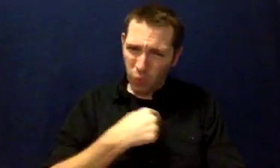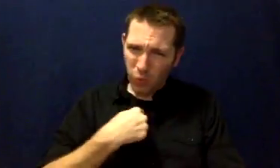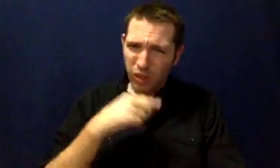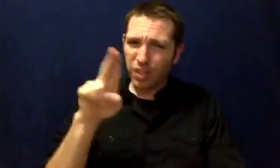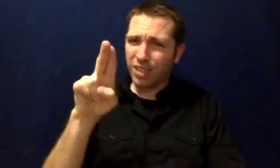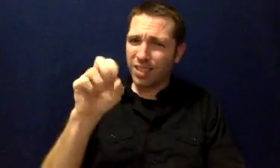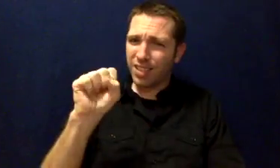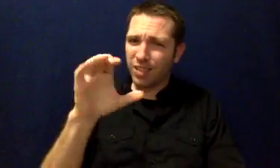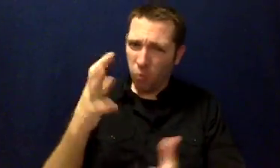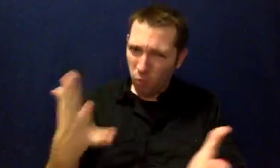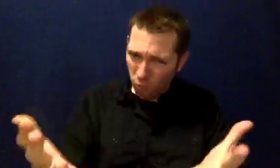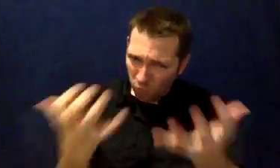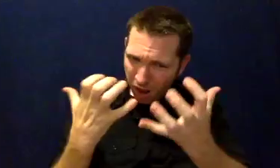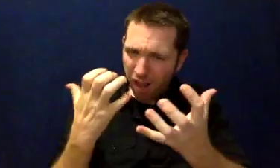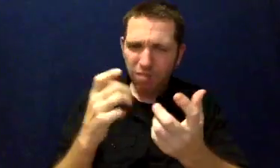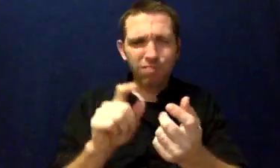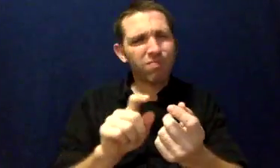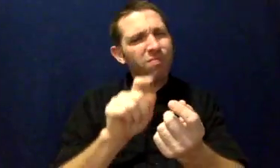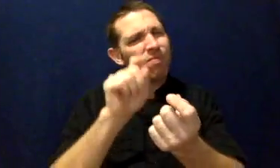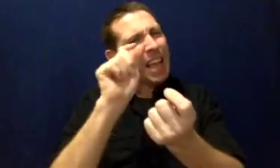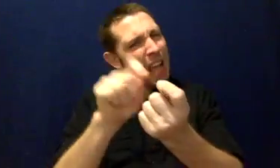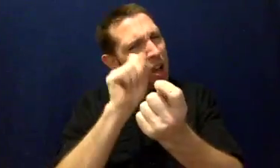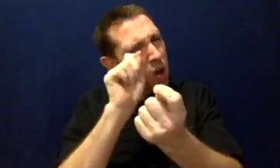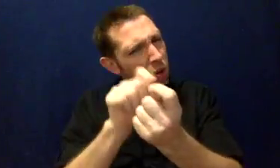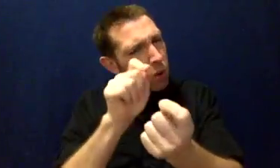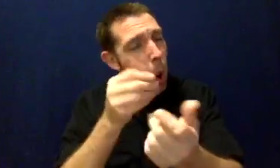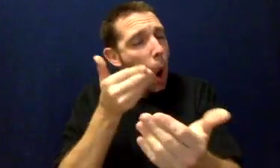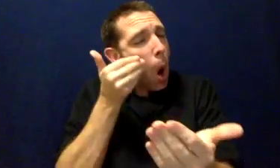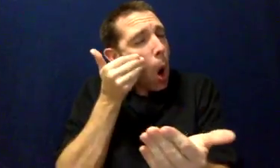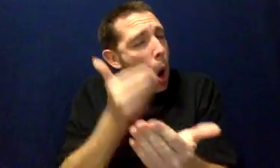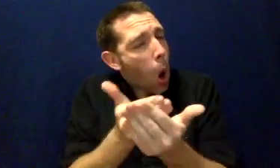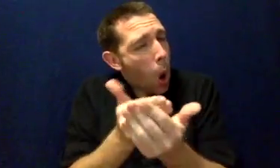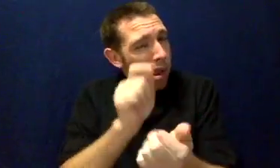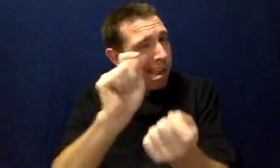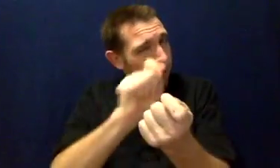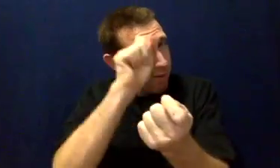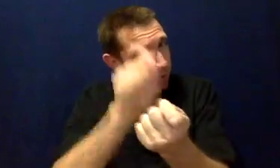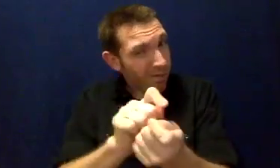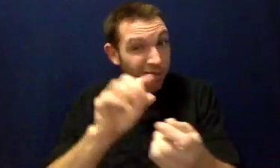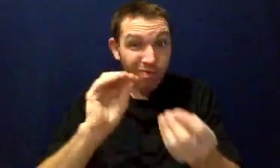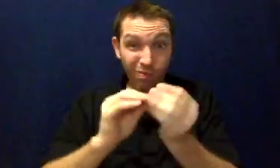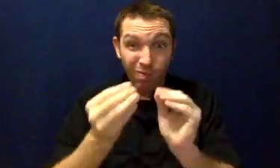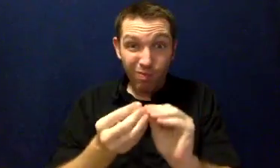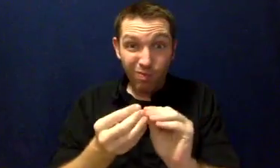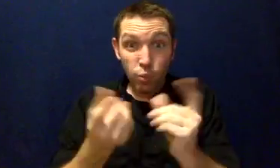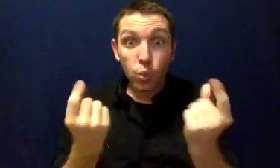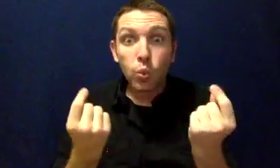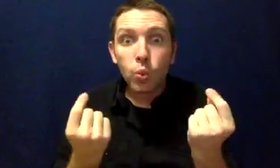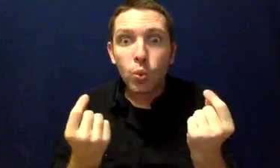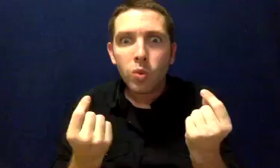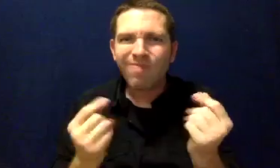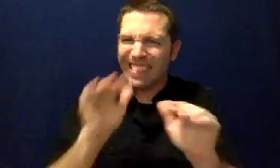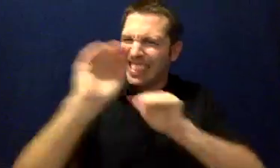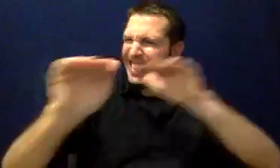The Usher Syndrome Coalition wants to get an accurate or near accurate count. What can we do?